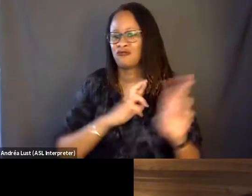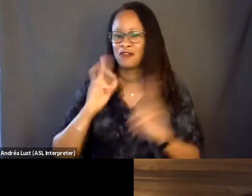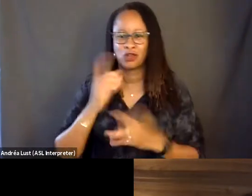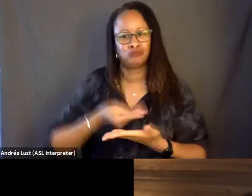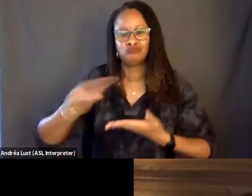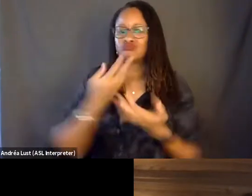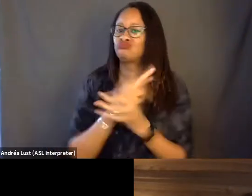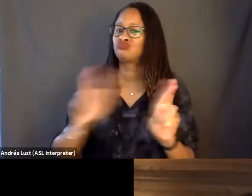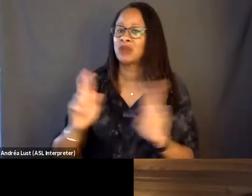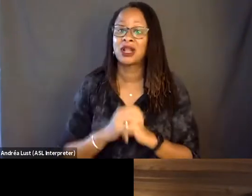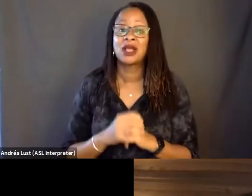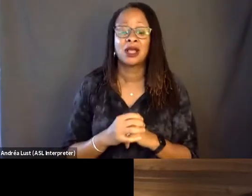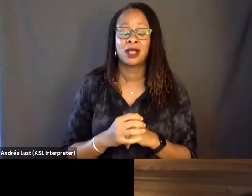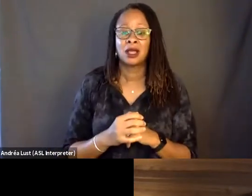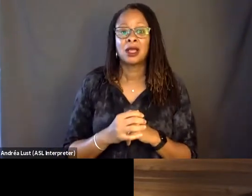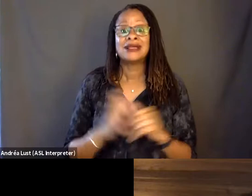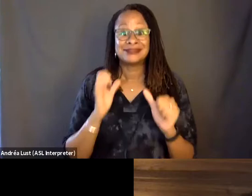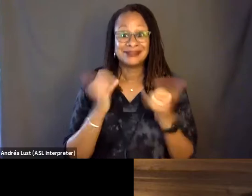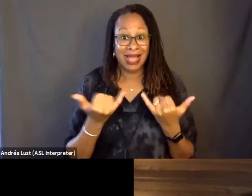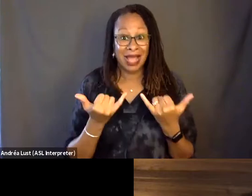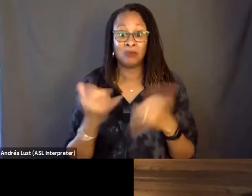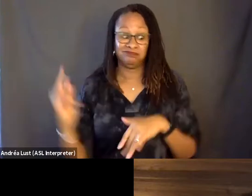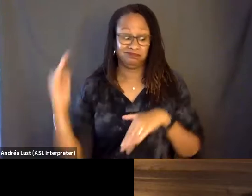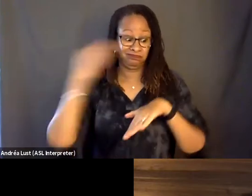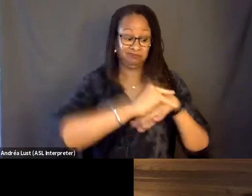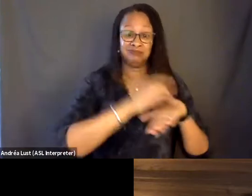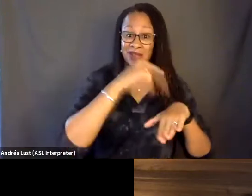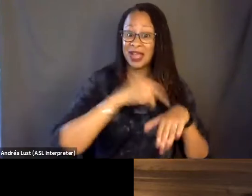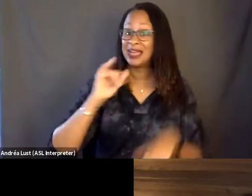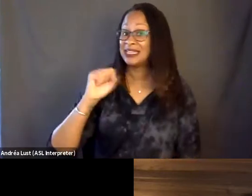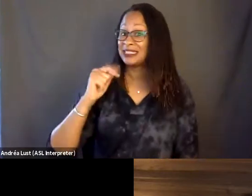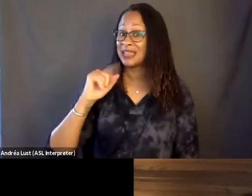So he went, now in Istanbul, believing that everything was fine.